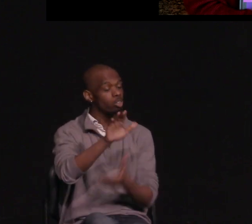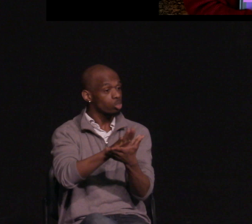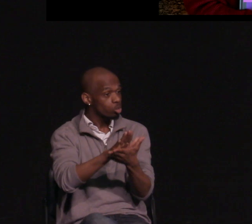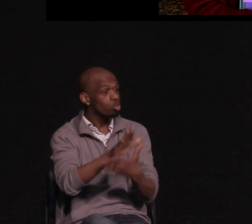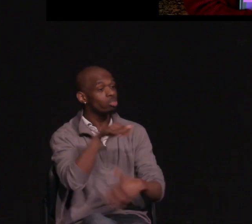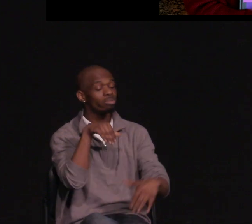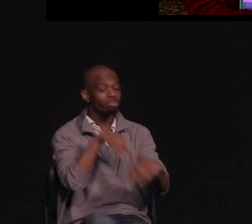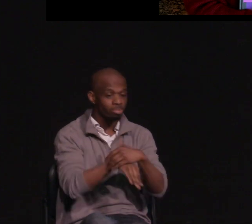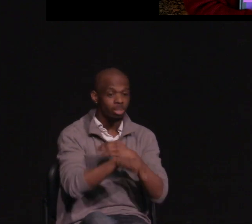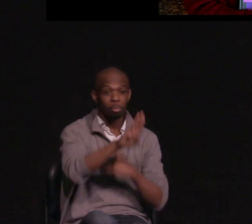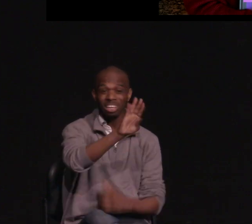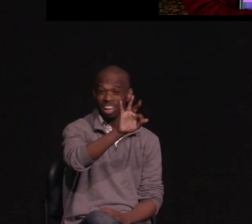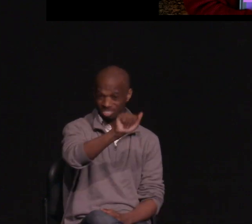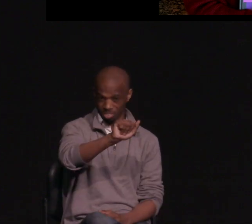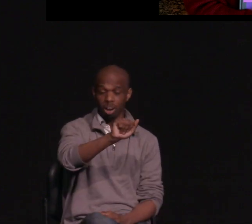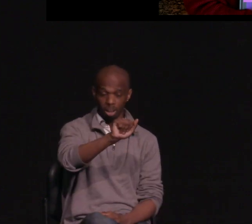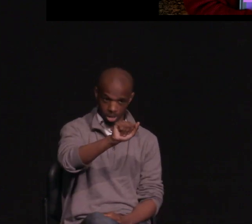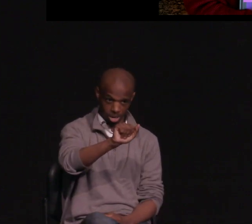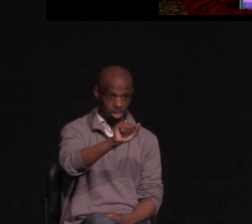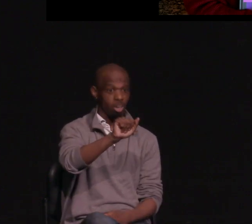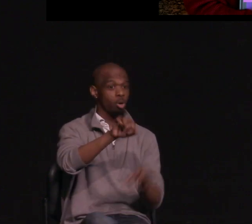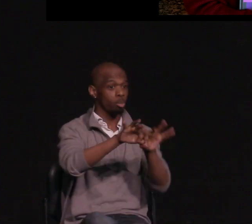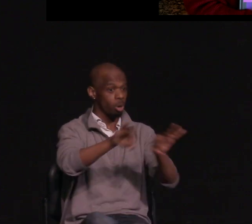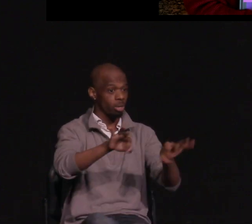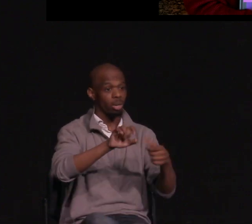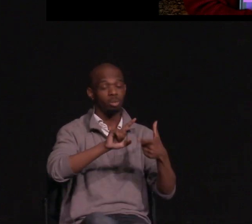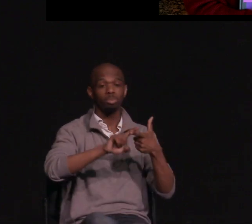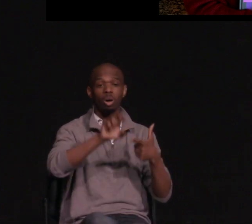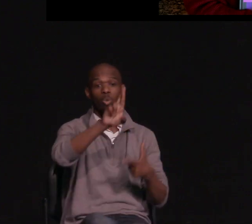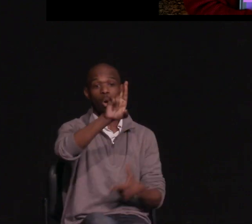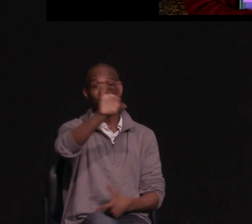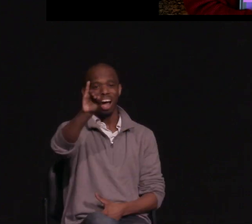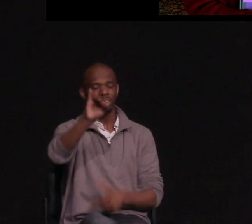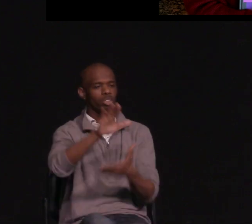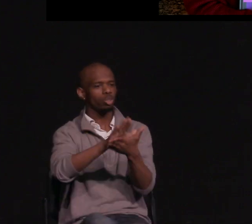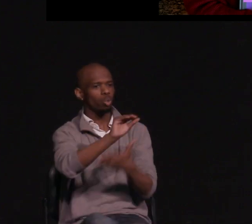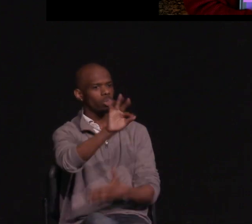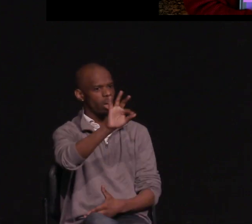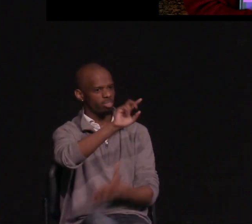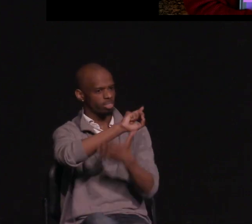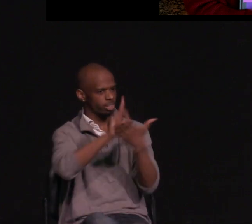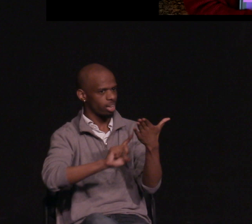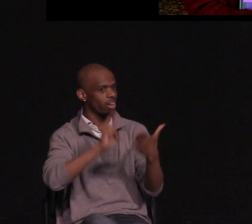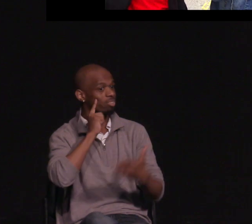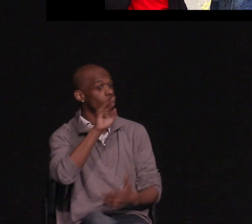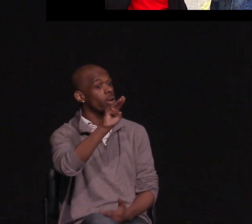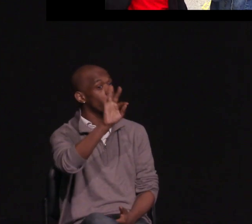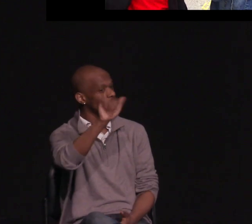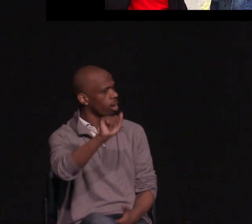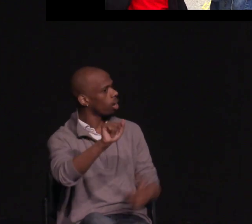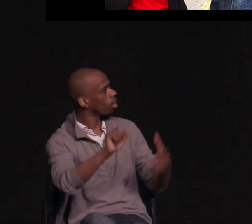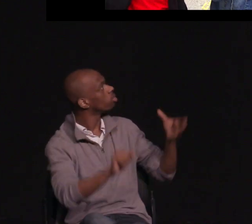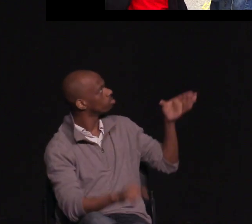for a BFA, and then Rhode Island School of Design for her MFA.